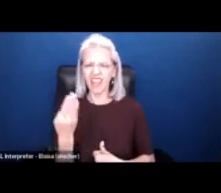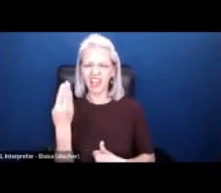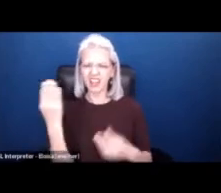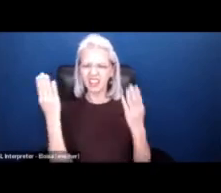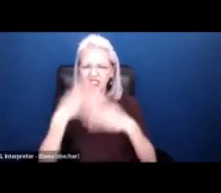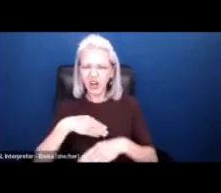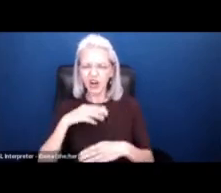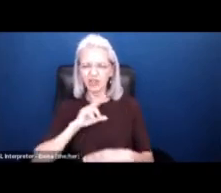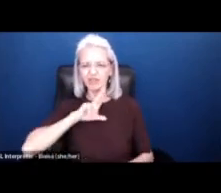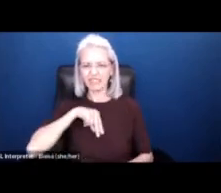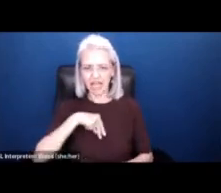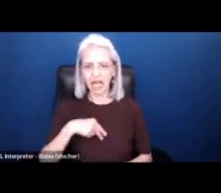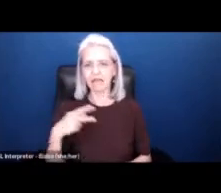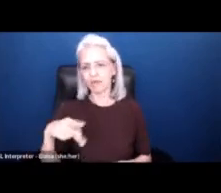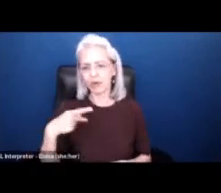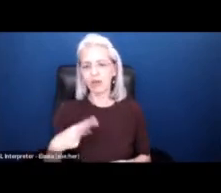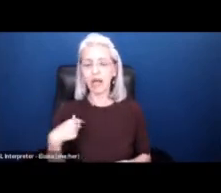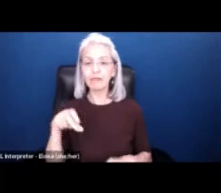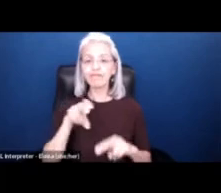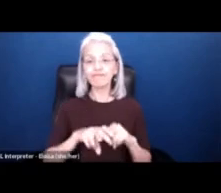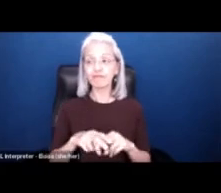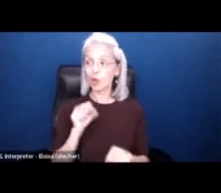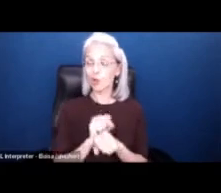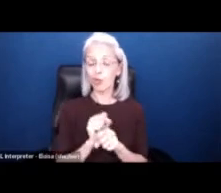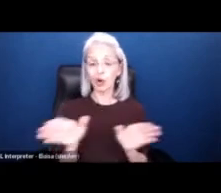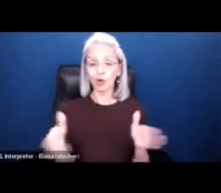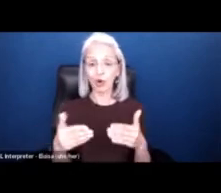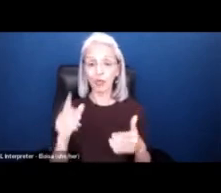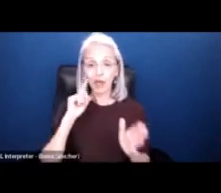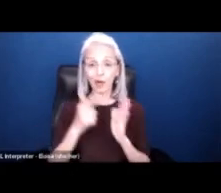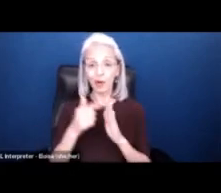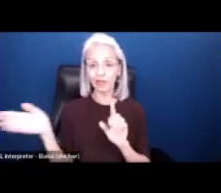work room. And you may see behind me, some of our esteemed